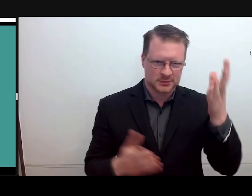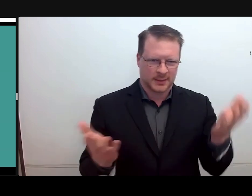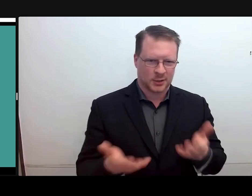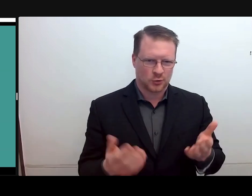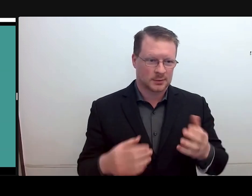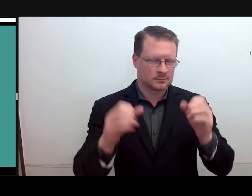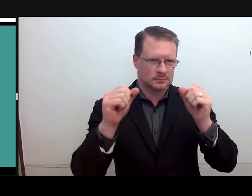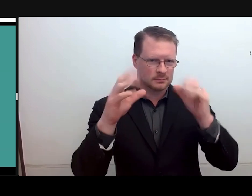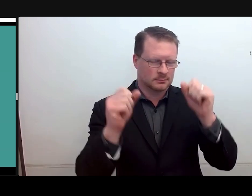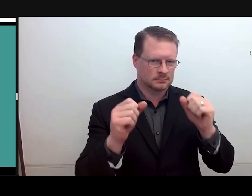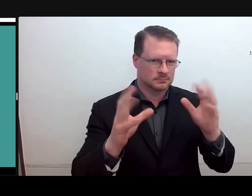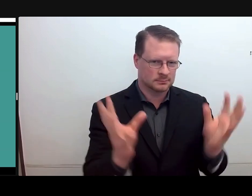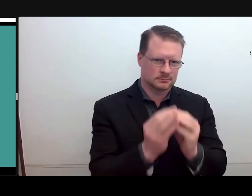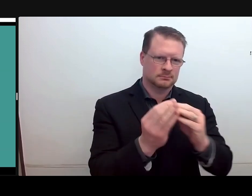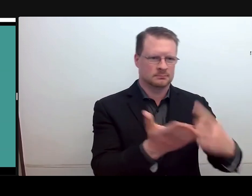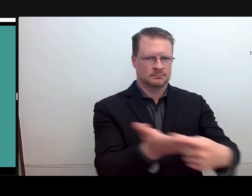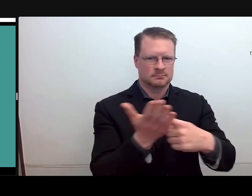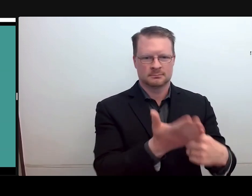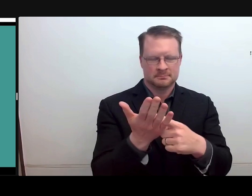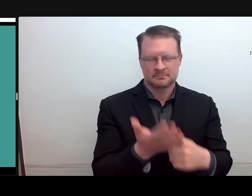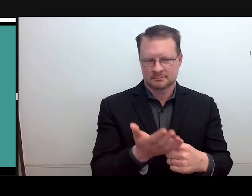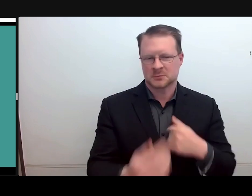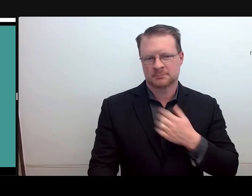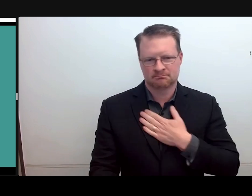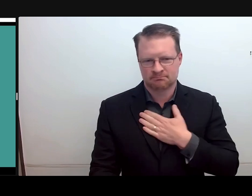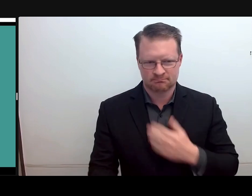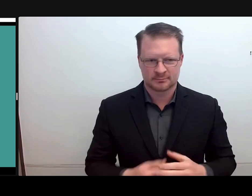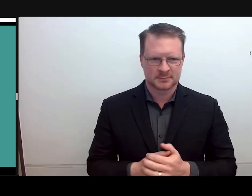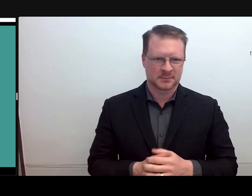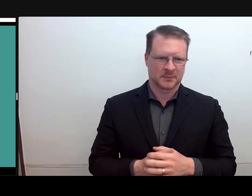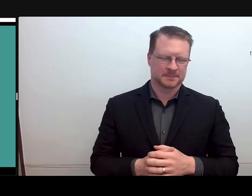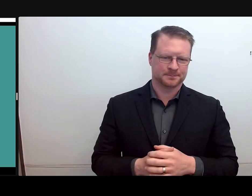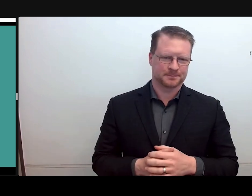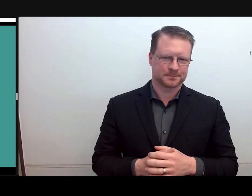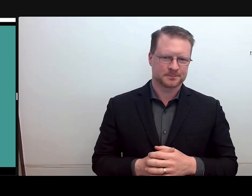for inviting me to present here. What an amazing conference and such rich discussions.